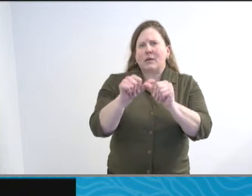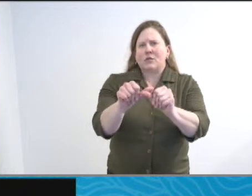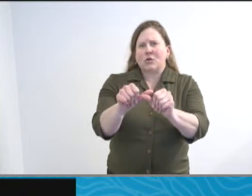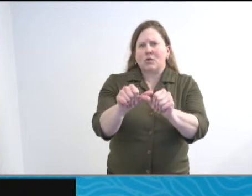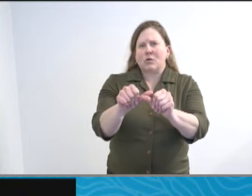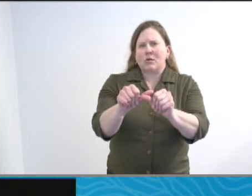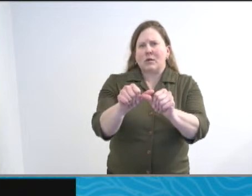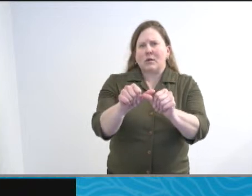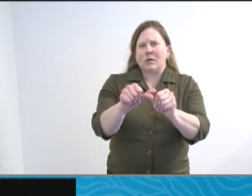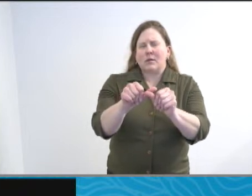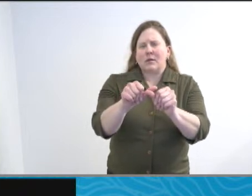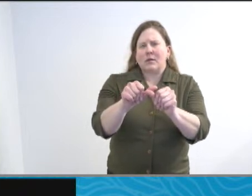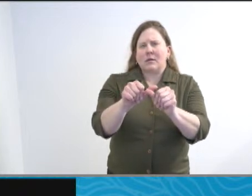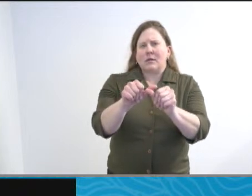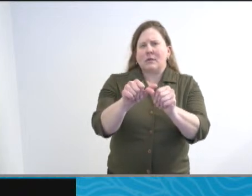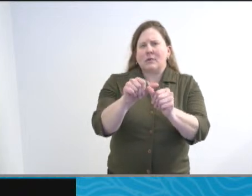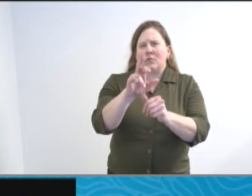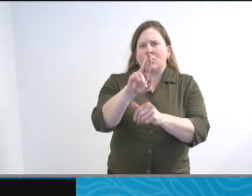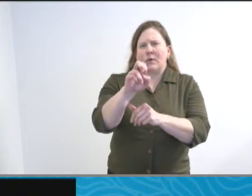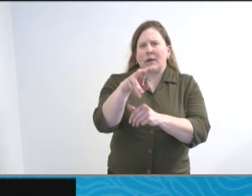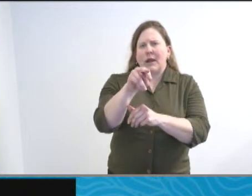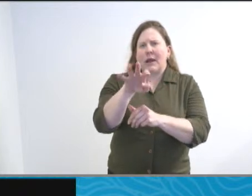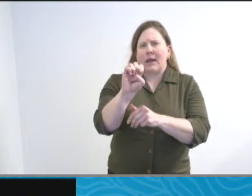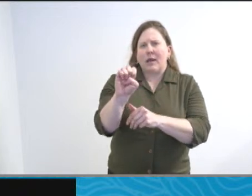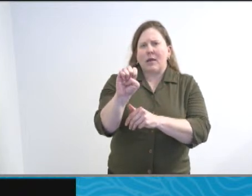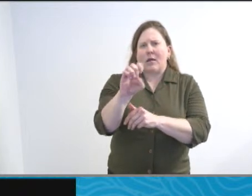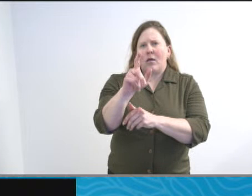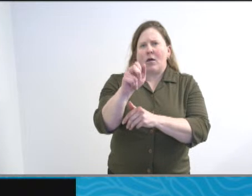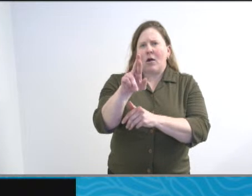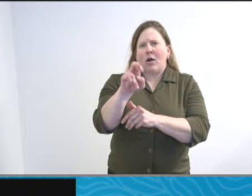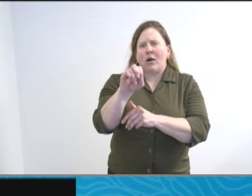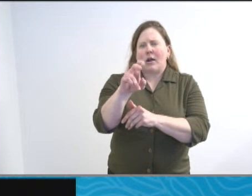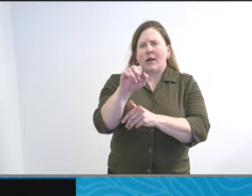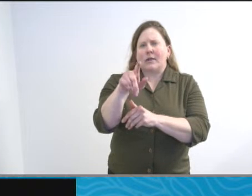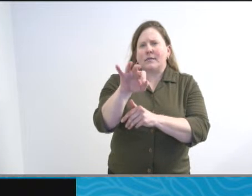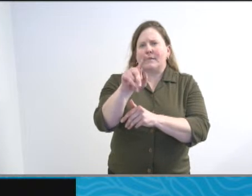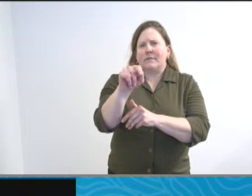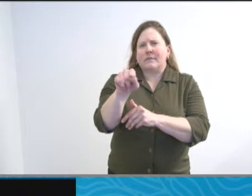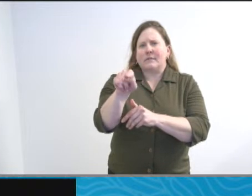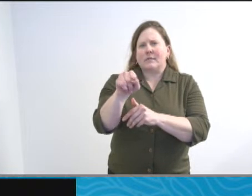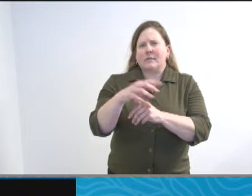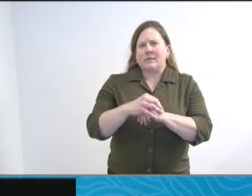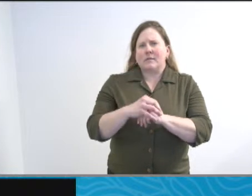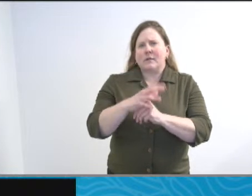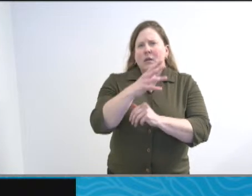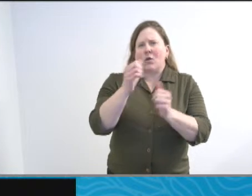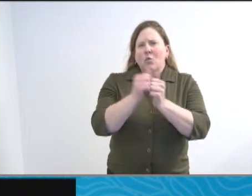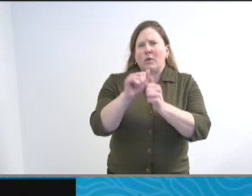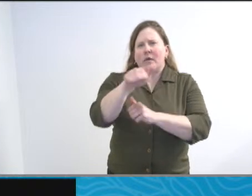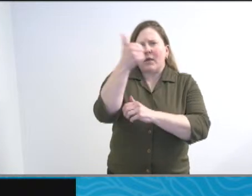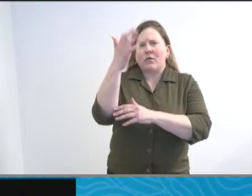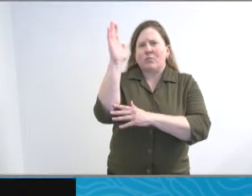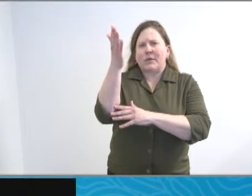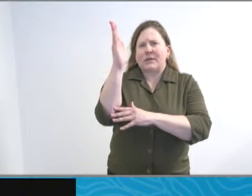viva Mogi and Renee Arkas, who you may see other nights during other presentations as well.